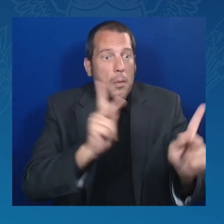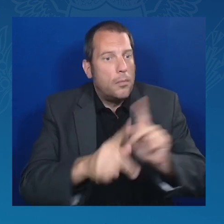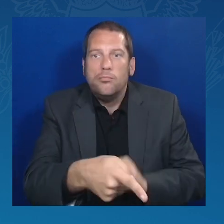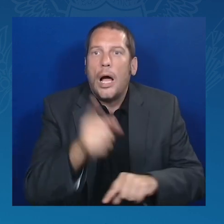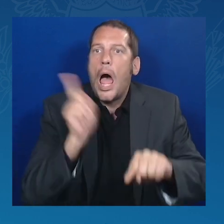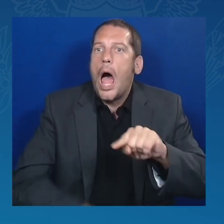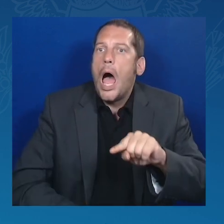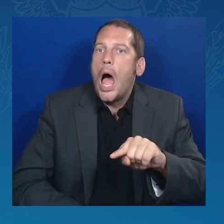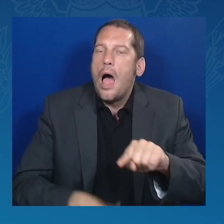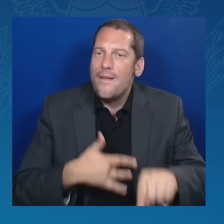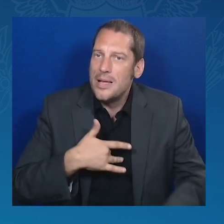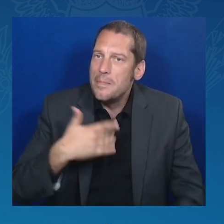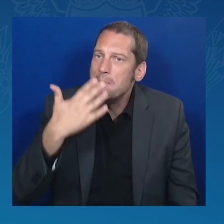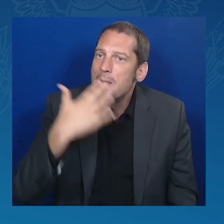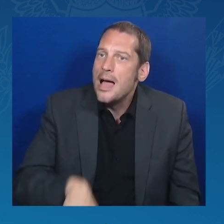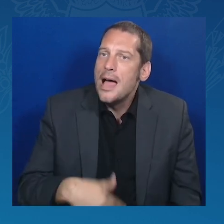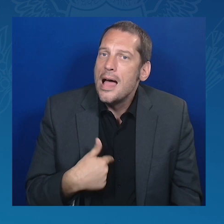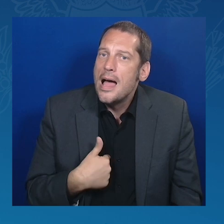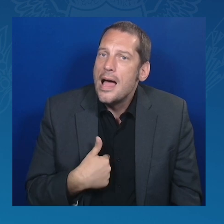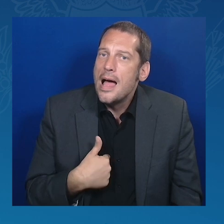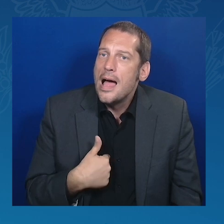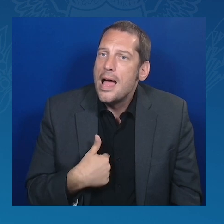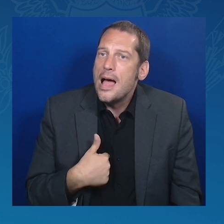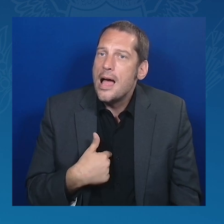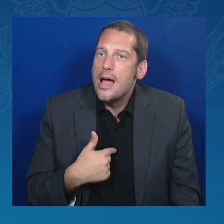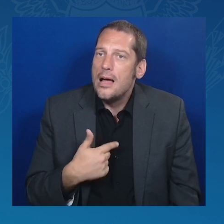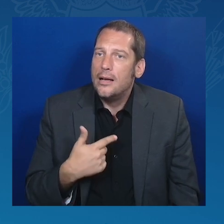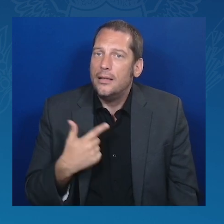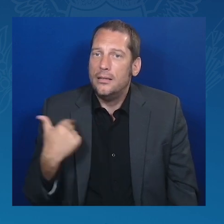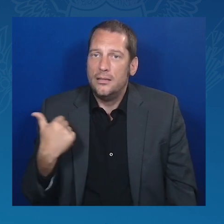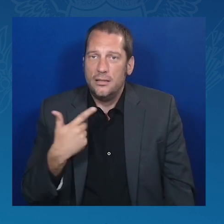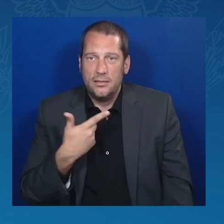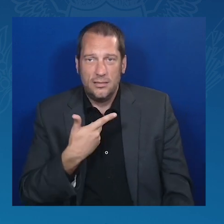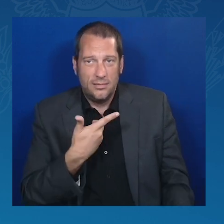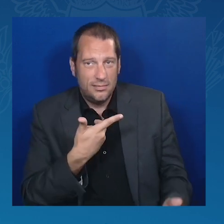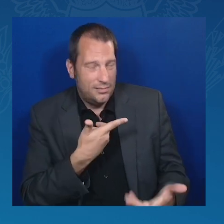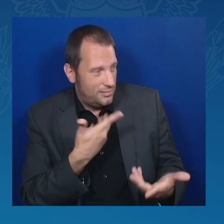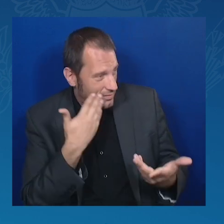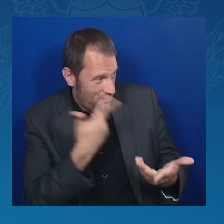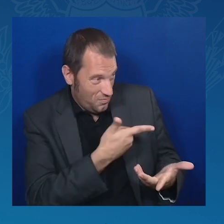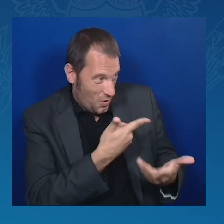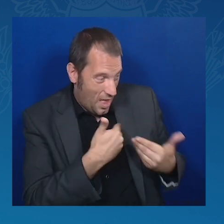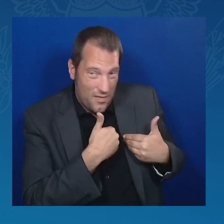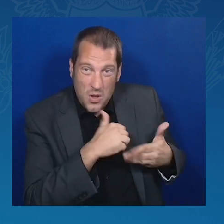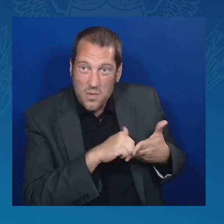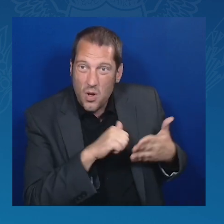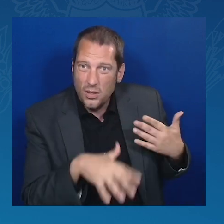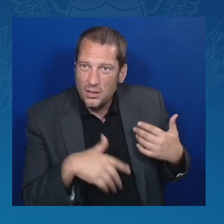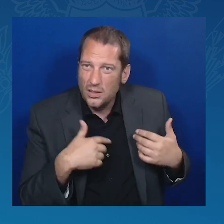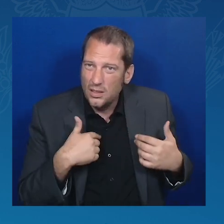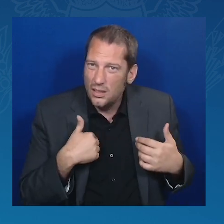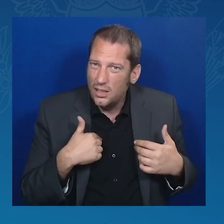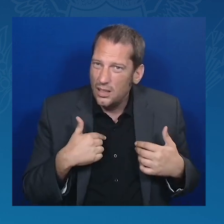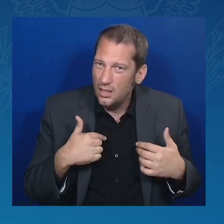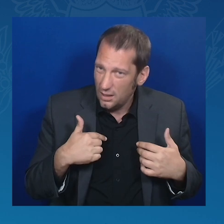that language wasn't used in in the room that I was in. It was never said by my doctor. It was never said by anyone around me.